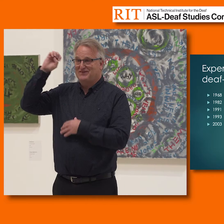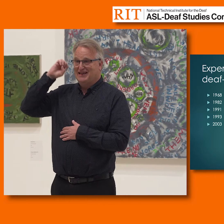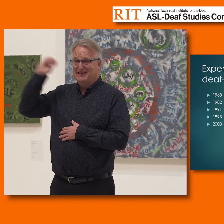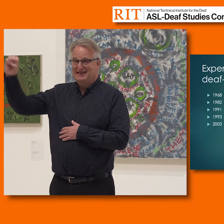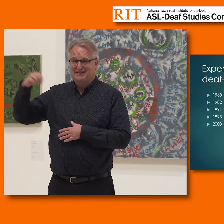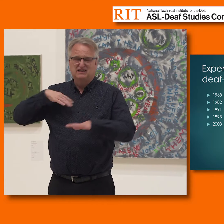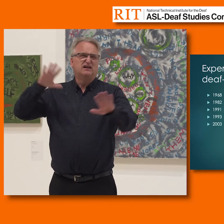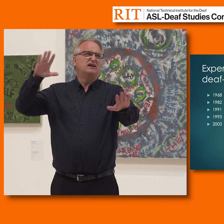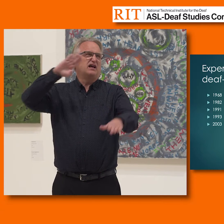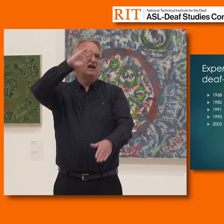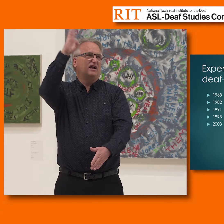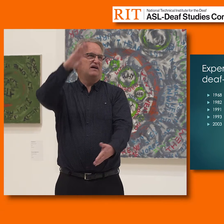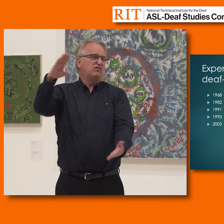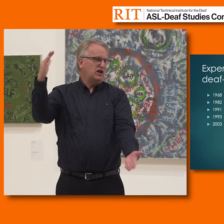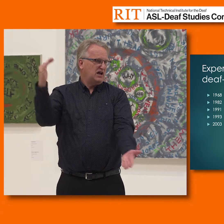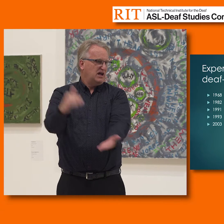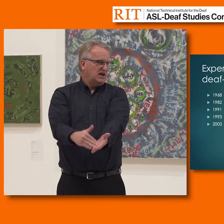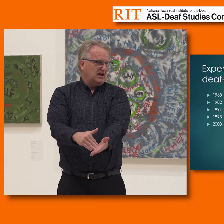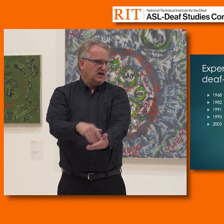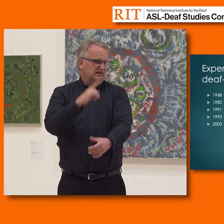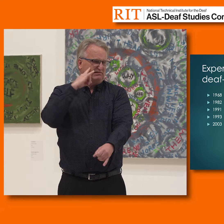The grandmother that I had as an interpreter had to move away.